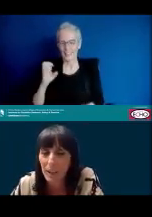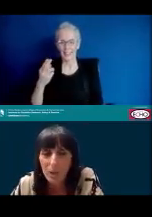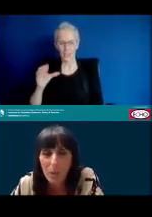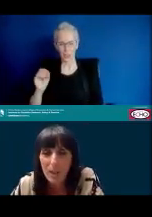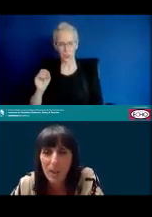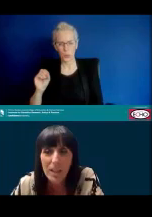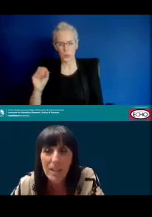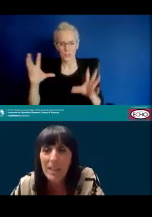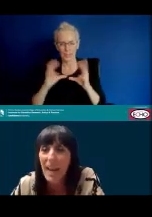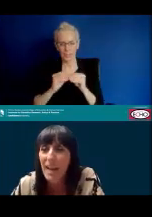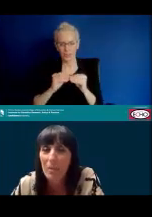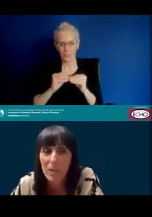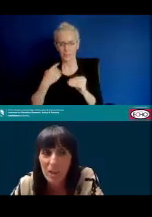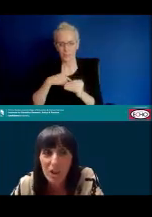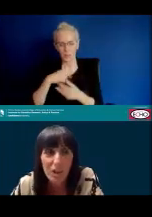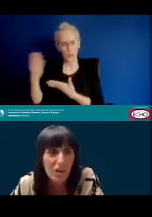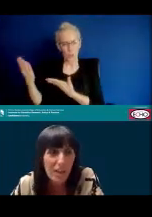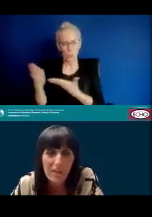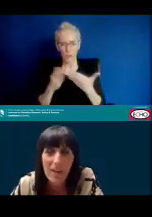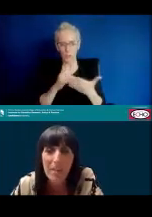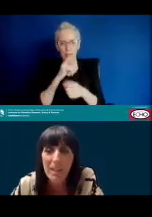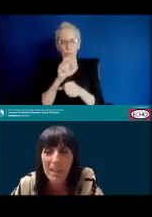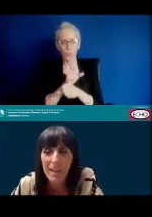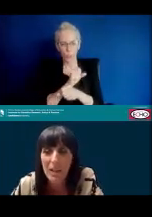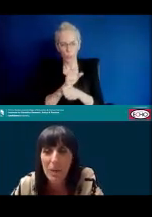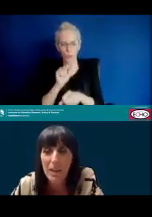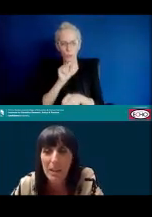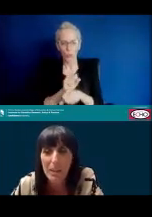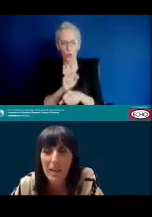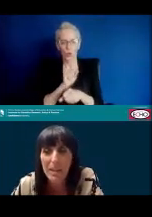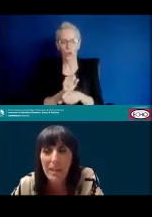real questions and real children and families into our space.